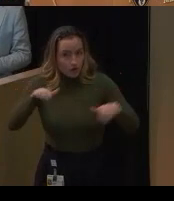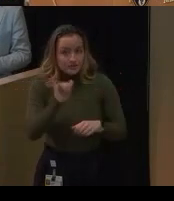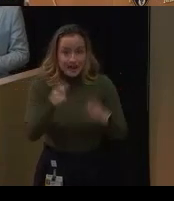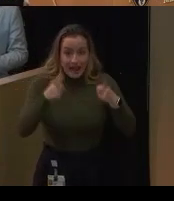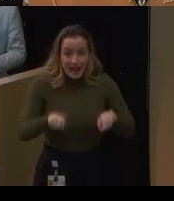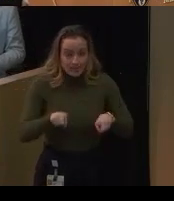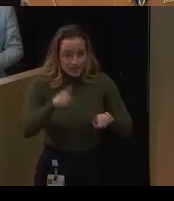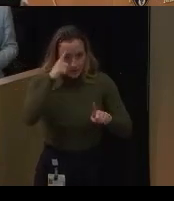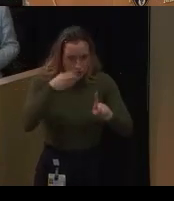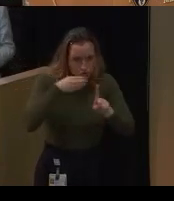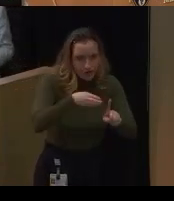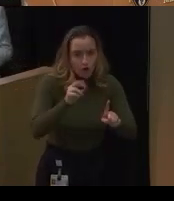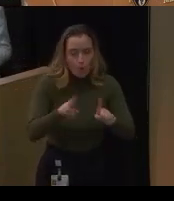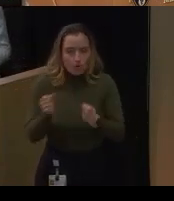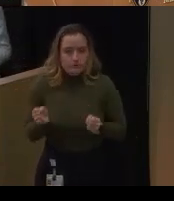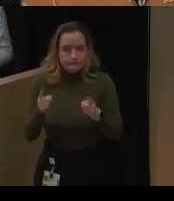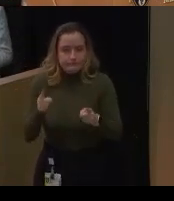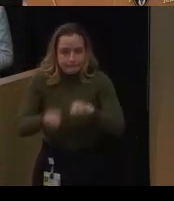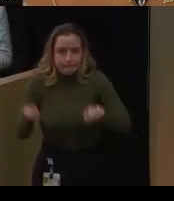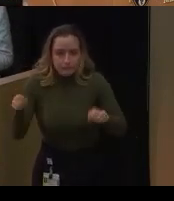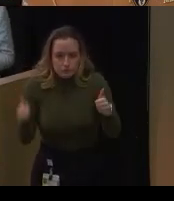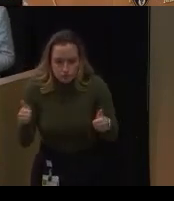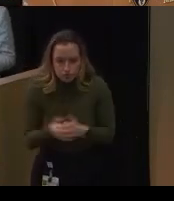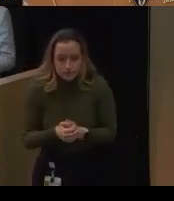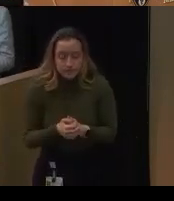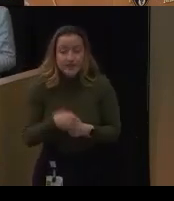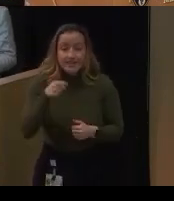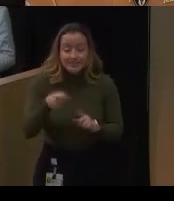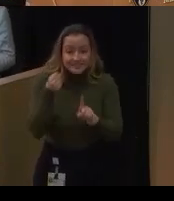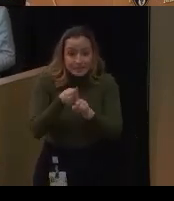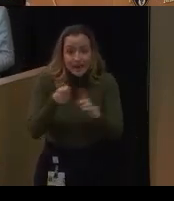spontaneous so activation of these regions don't reflect language processing they don't reflect